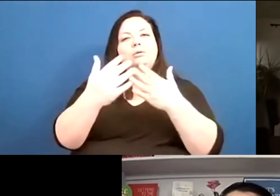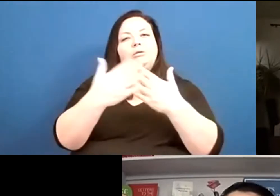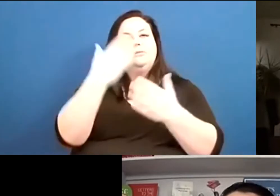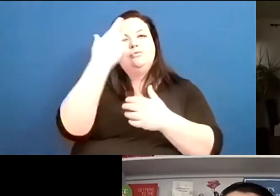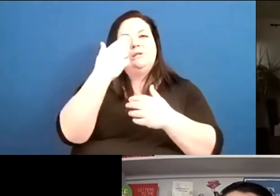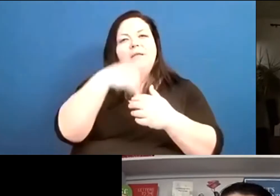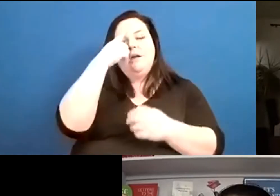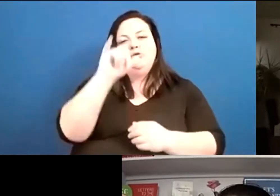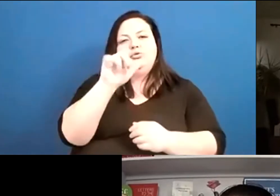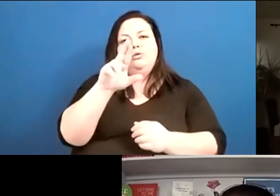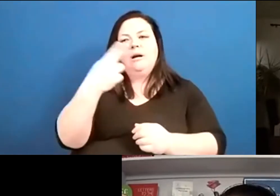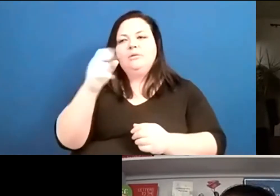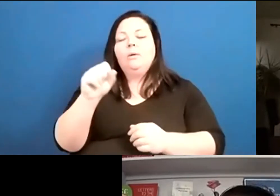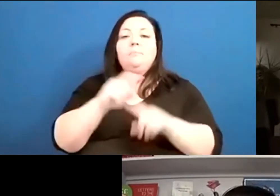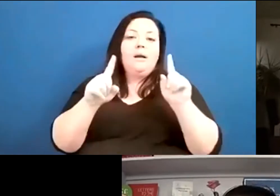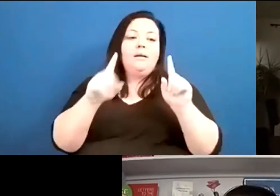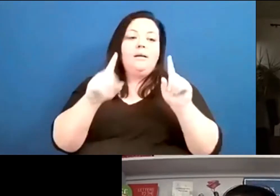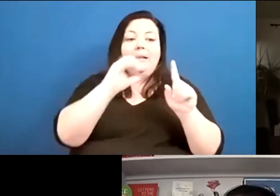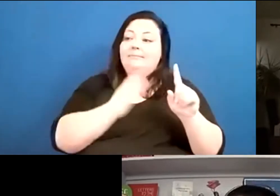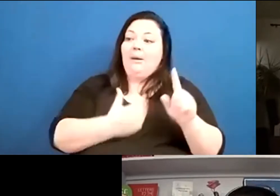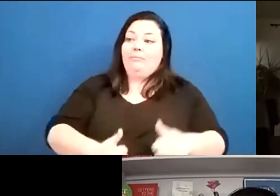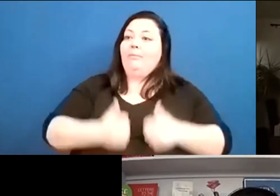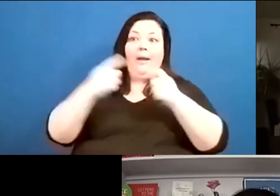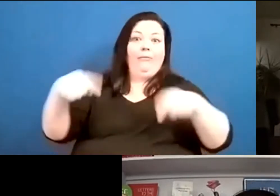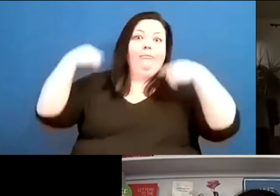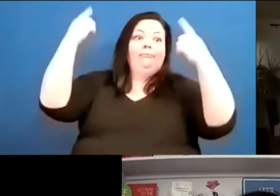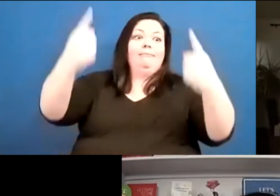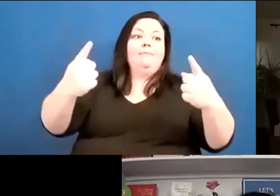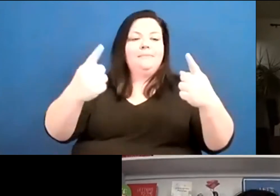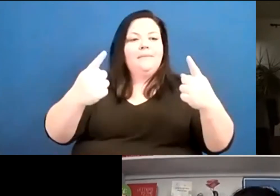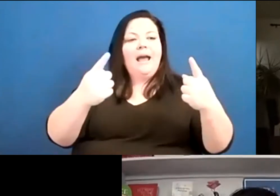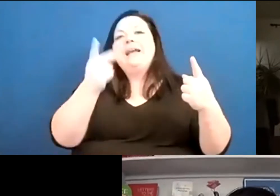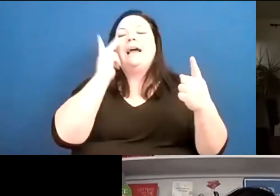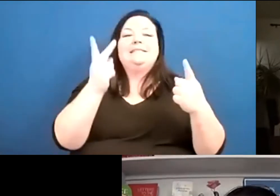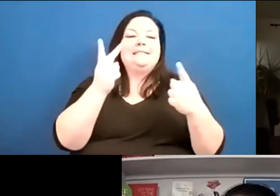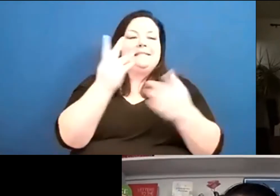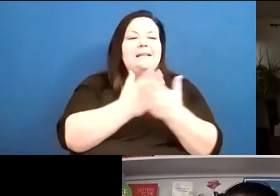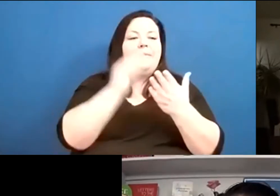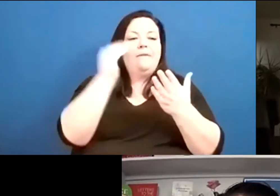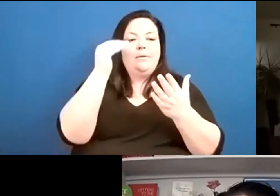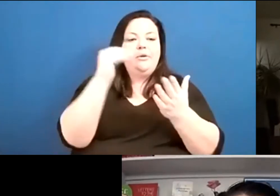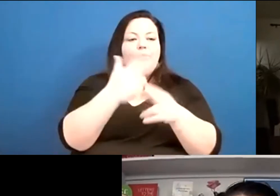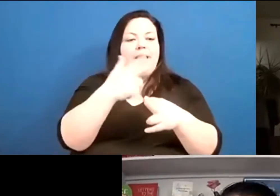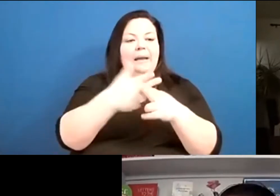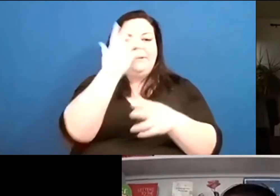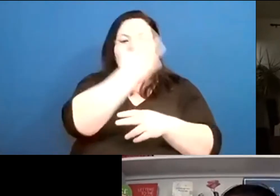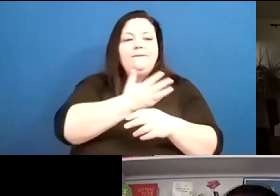but, um I guess our whole lives and I also see some familiar names and faces as well from undergrad